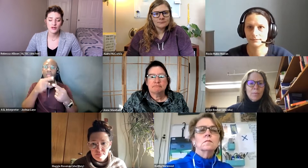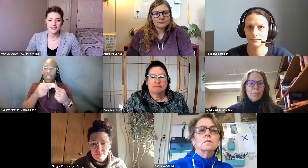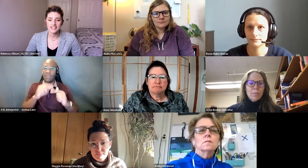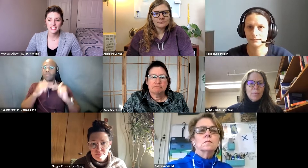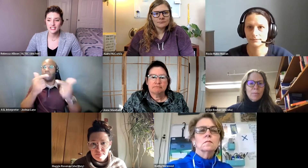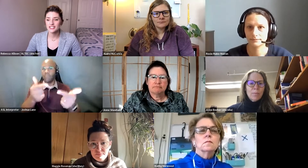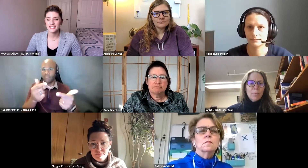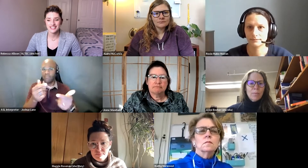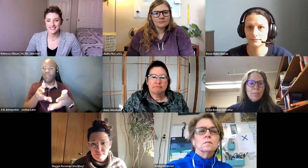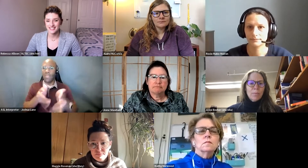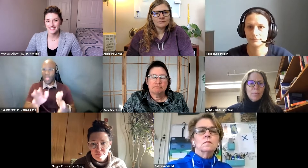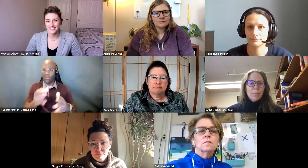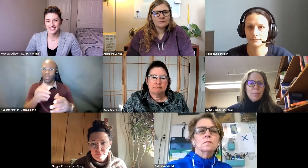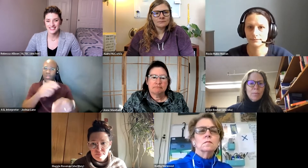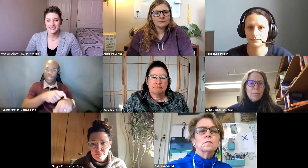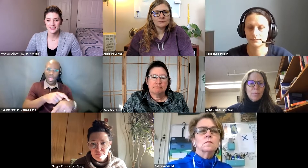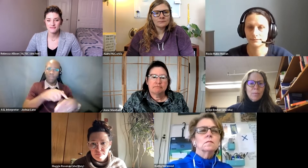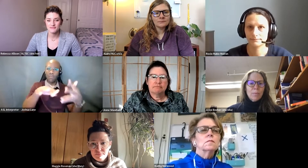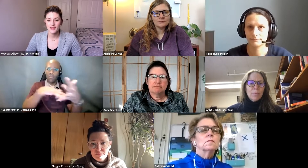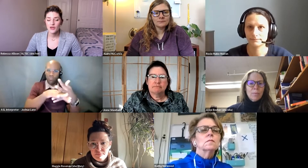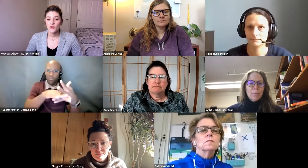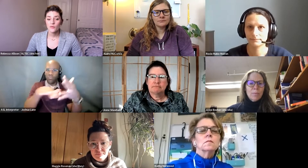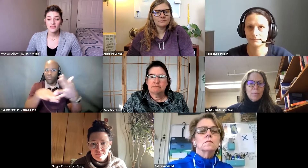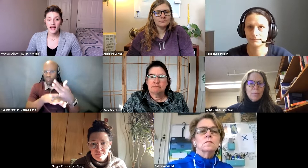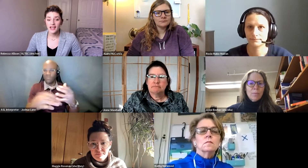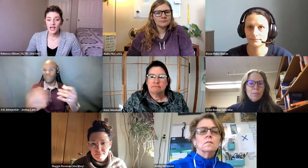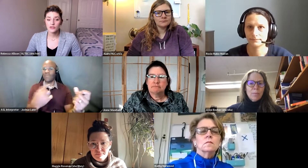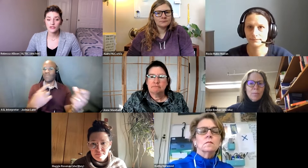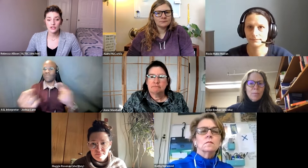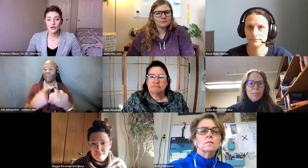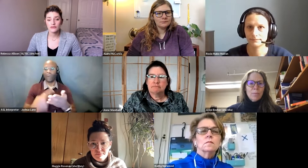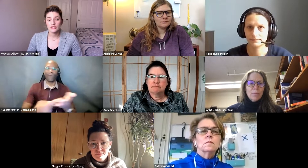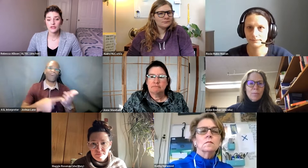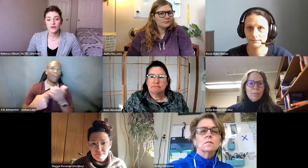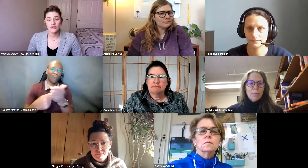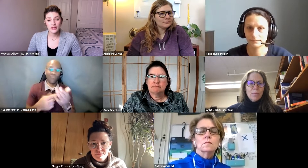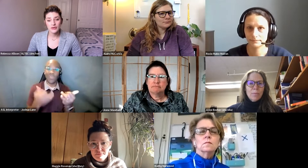presentations to discuss your questions. With that, I will turn it over to Rocío who